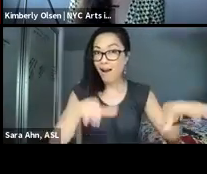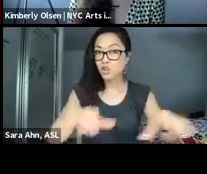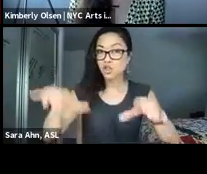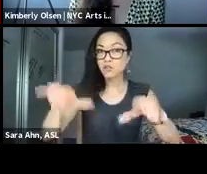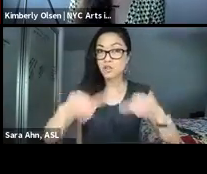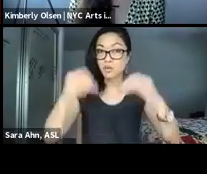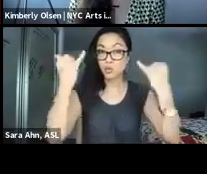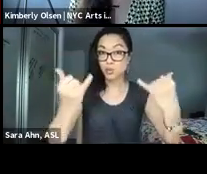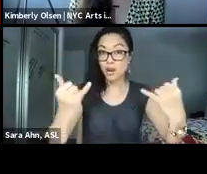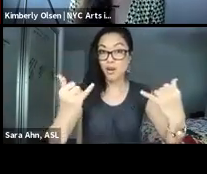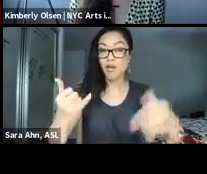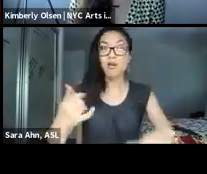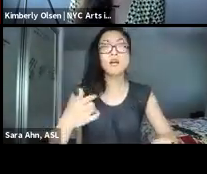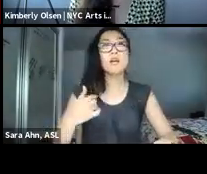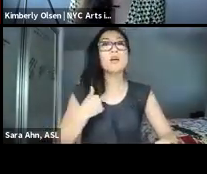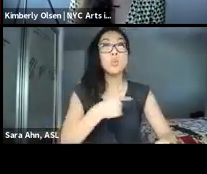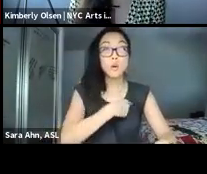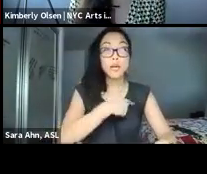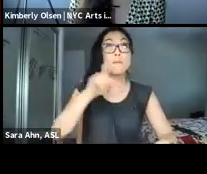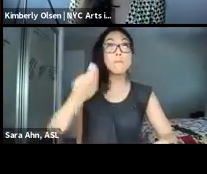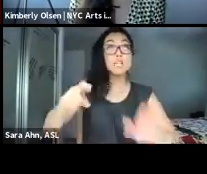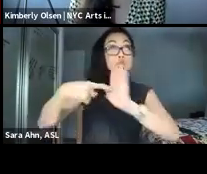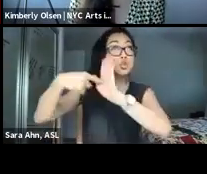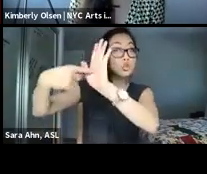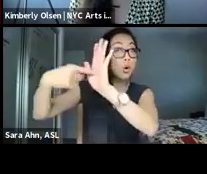it is for you and your community that arts instruction be prioritized.